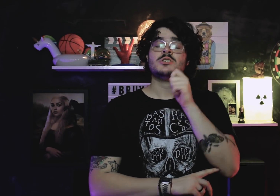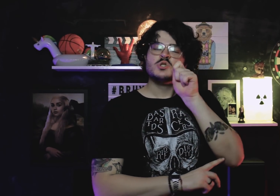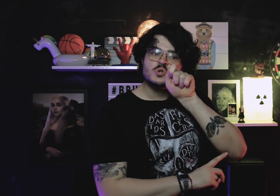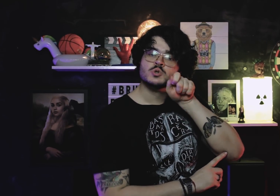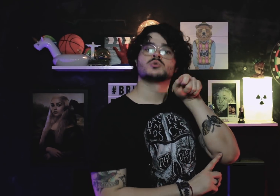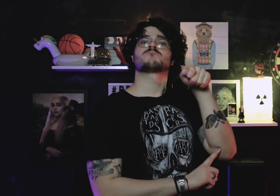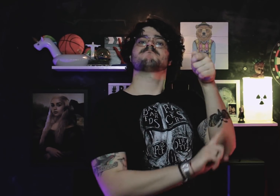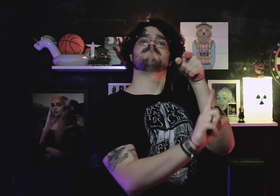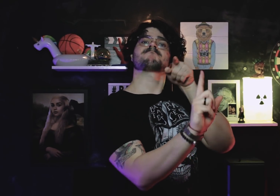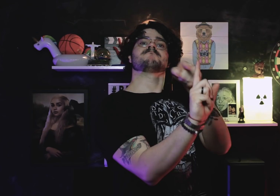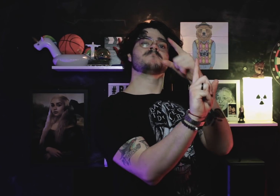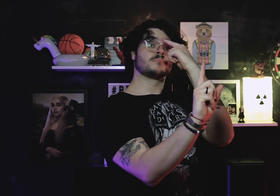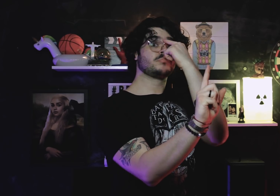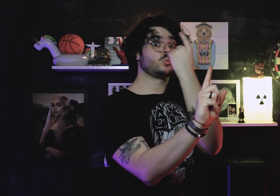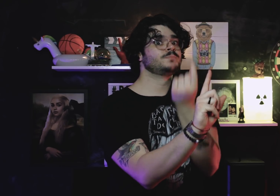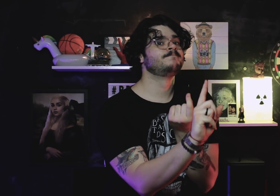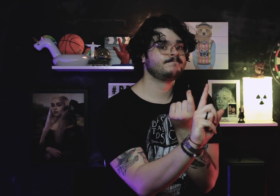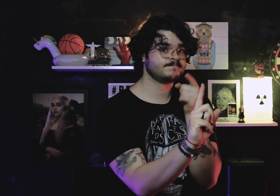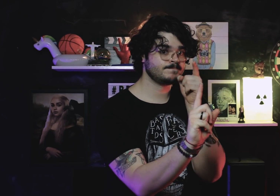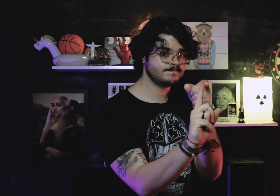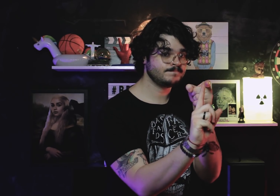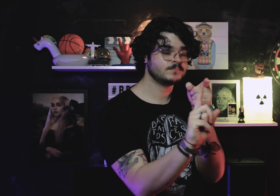to be convicted of witchcraft in the country,